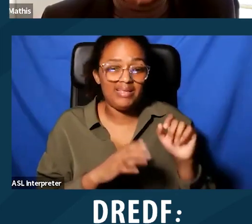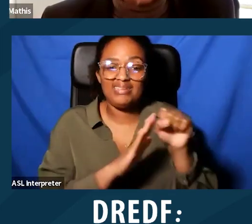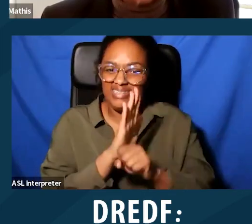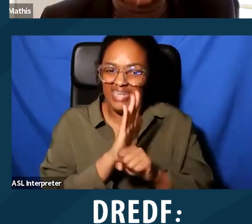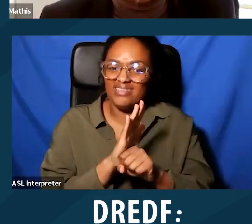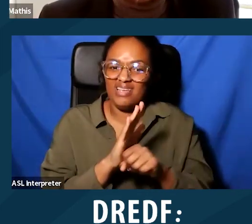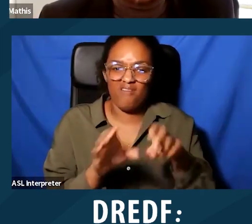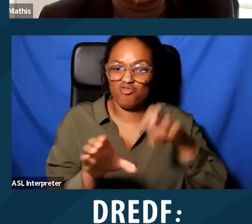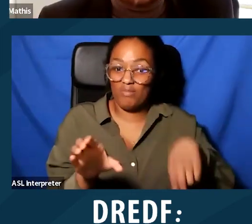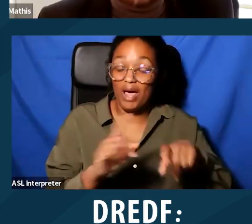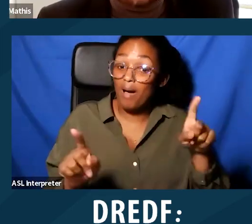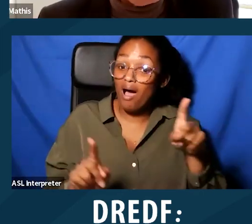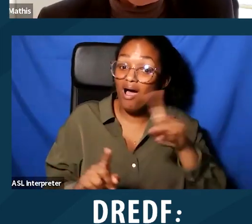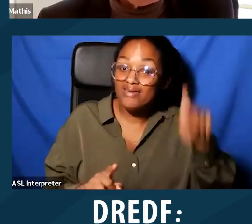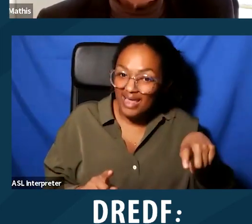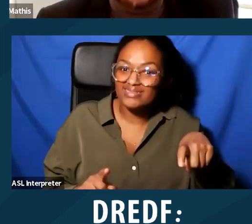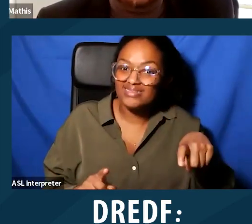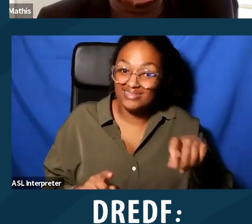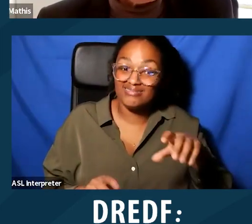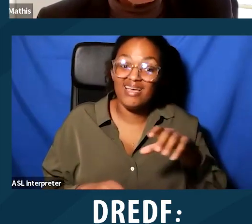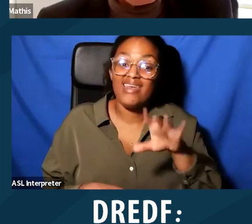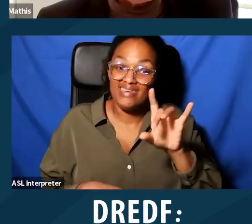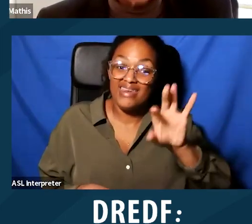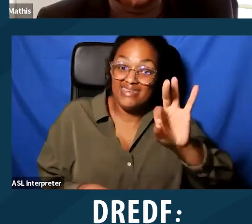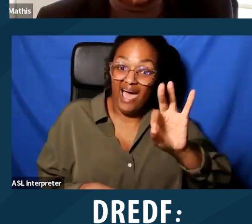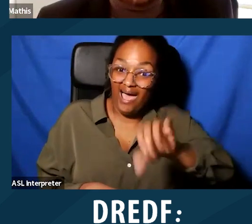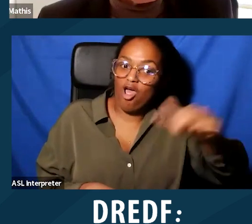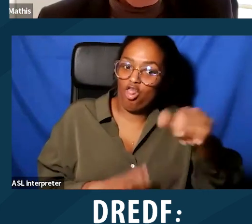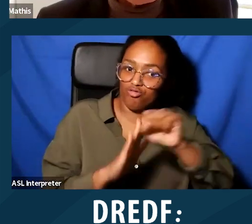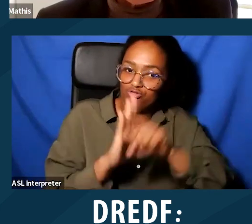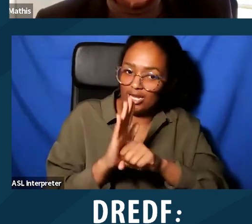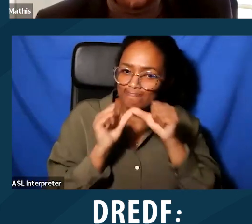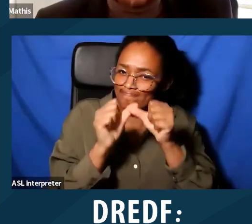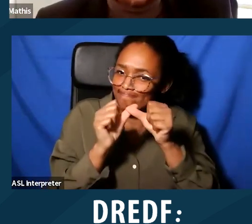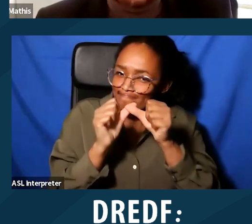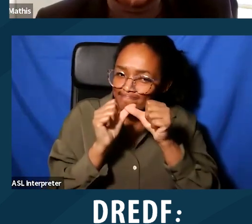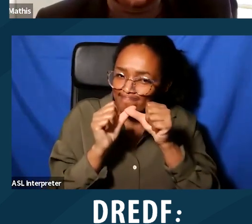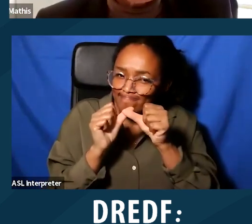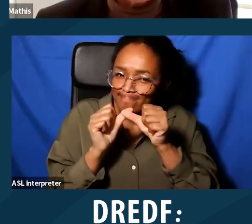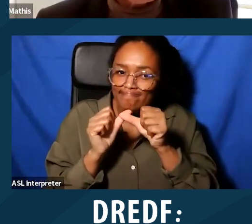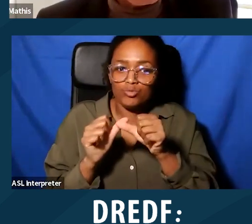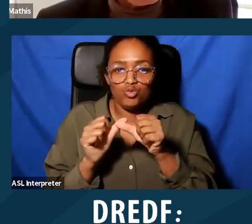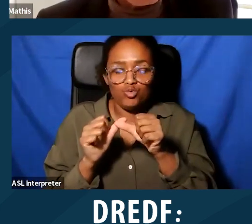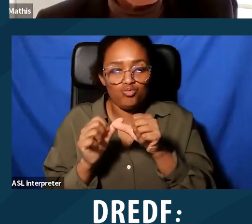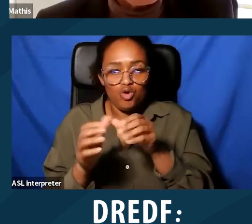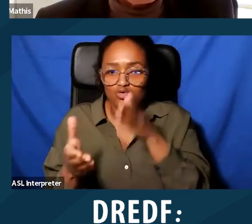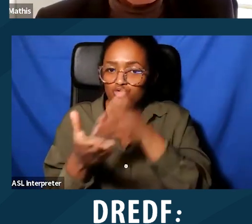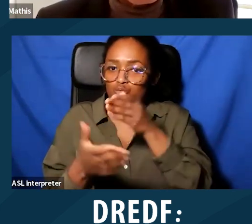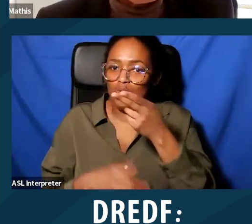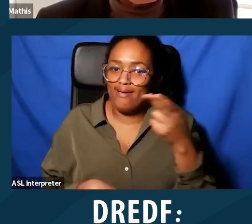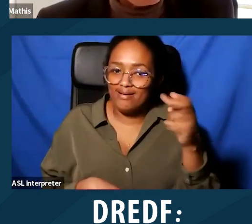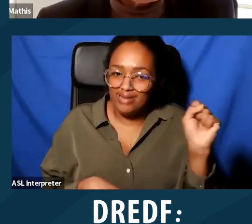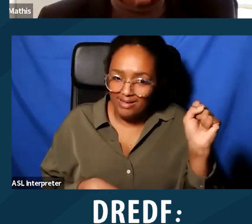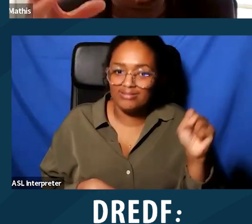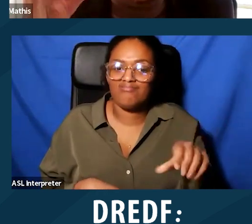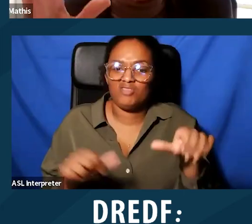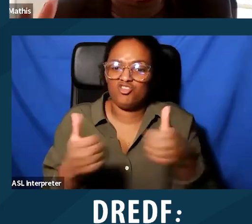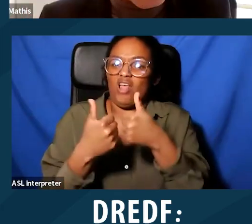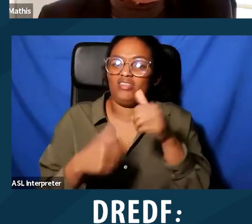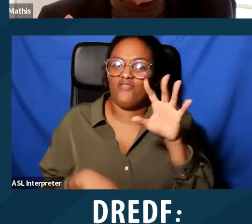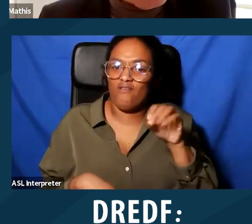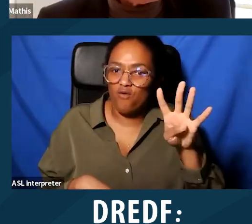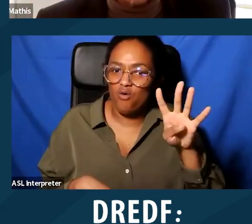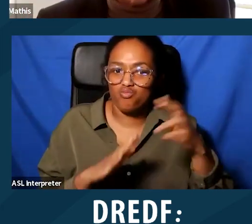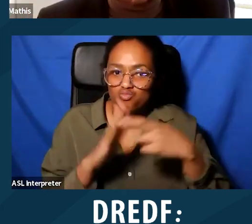continuing to sue HHS and challenge this 504 rule. And what they are laser‑focused